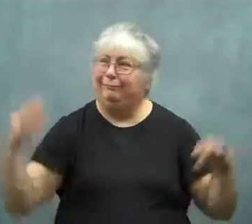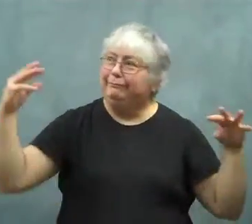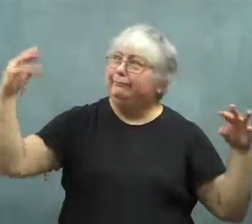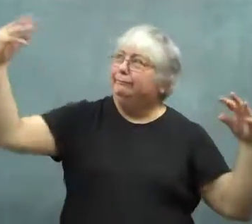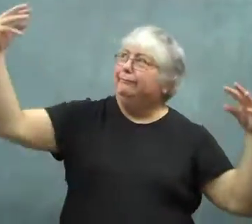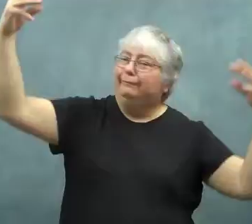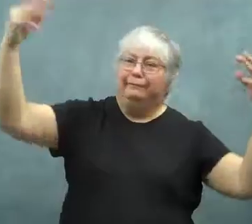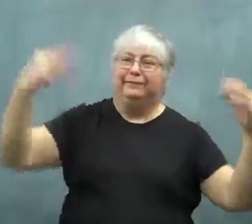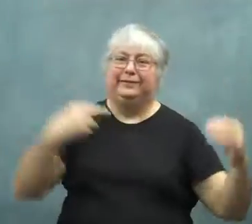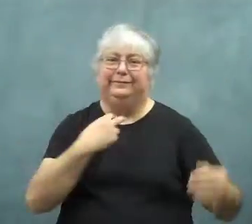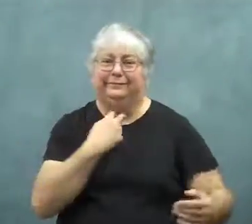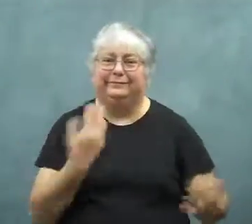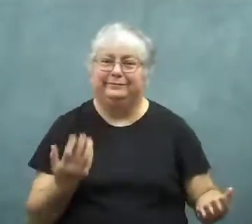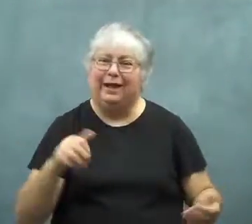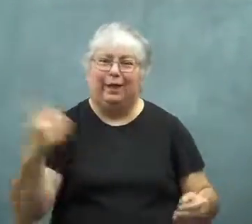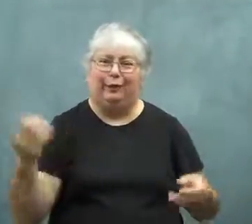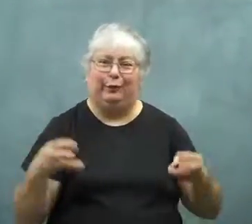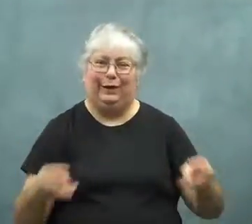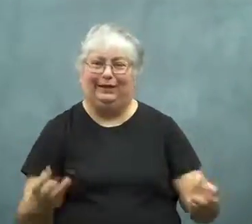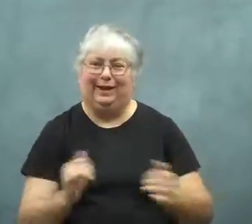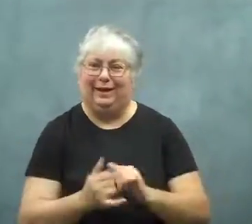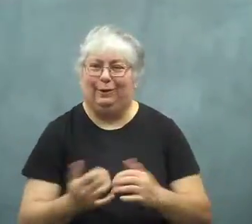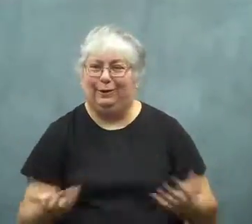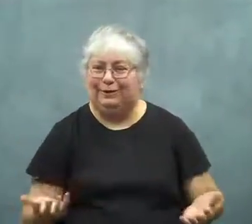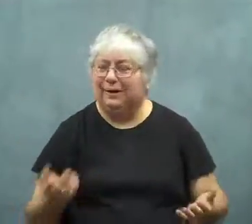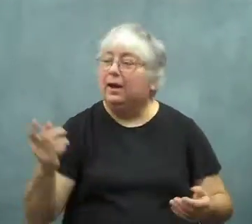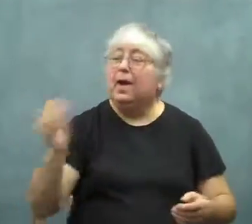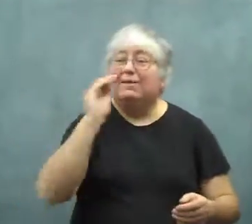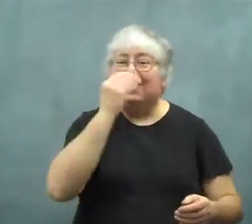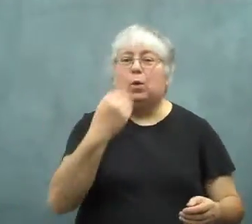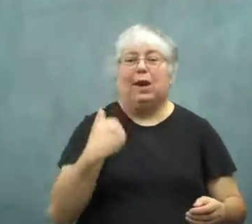They are stuck on their respective trees, so it has to happen some other way.